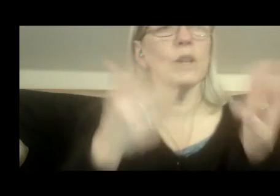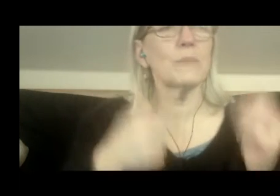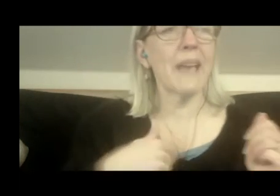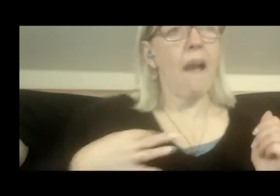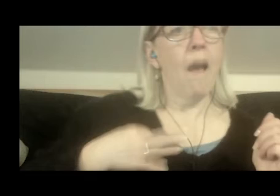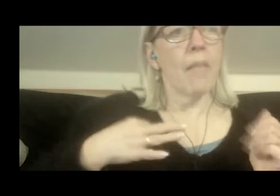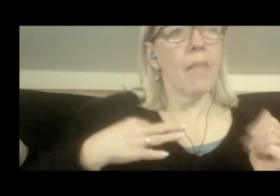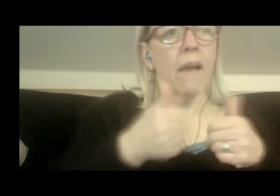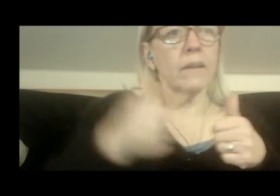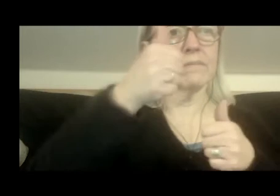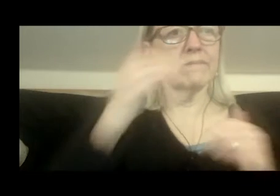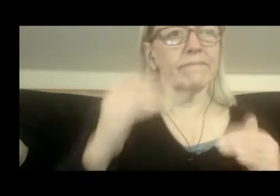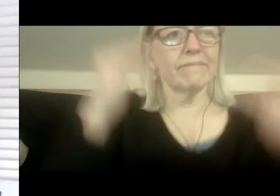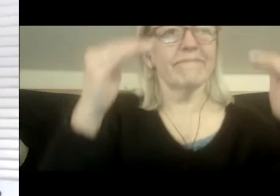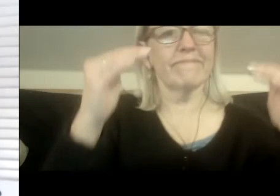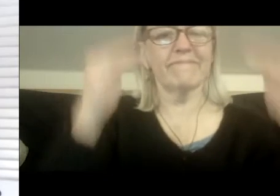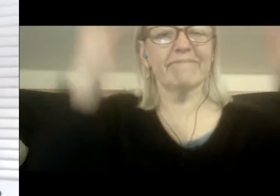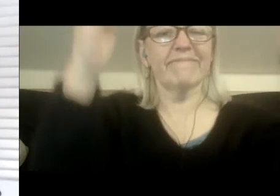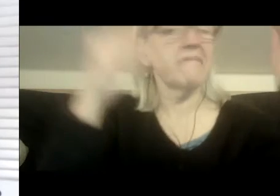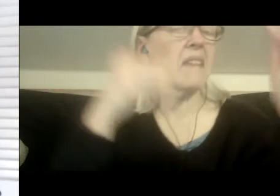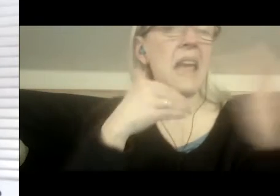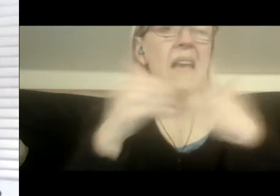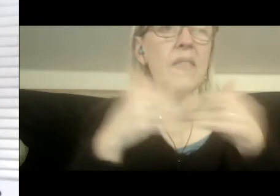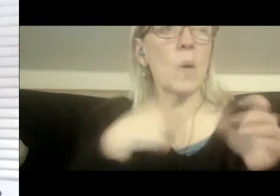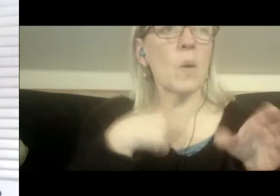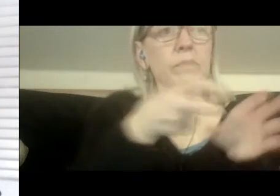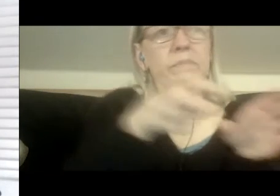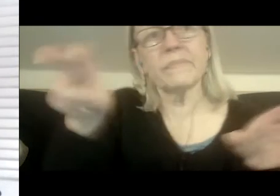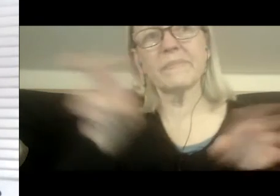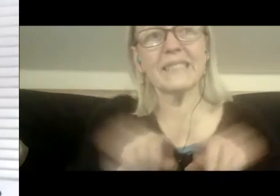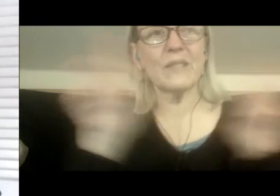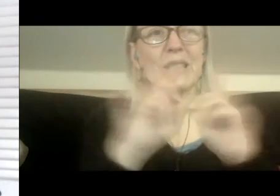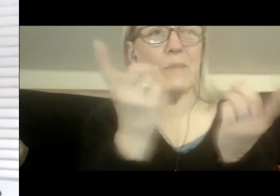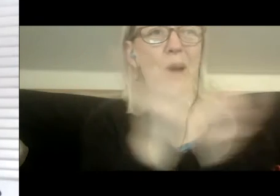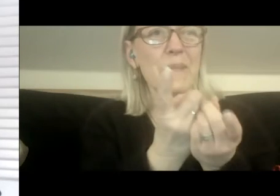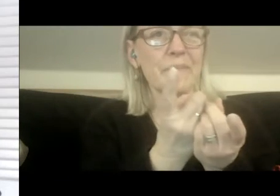even if it meant leaving the department. One thing I really like about Brown, about the people,